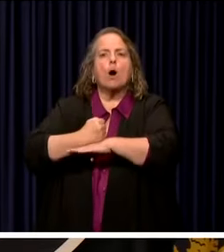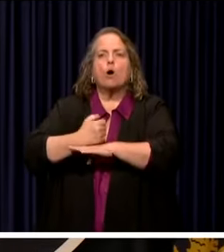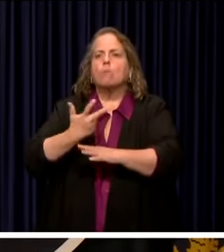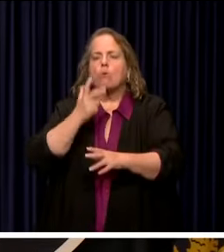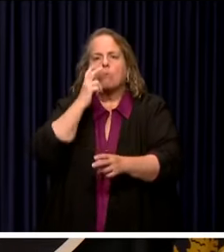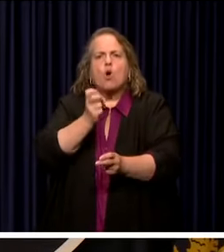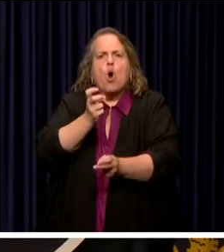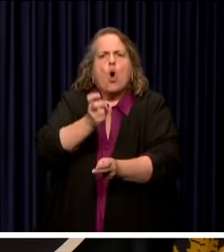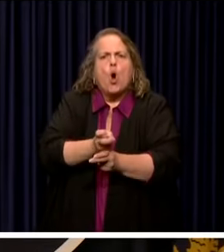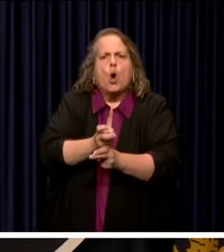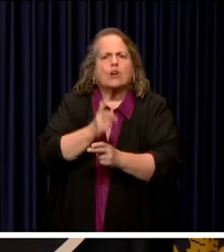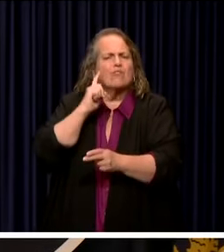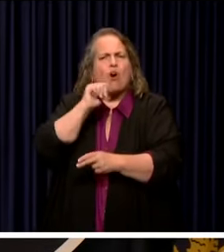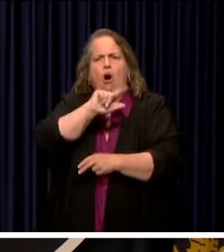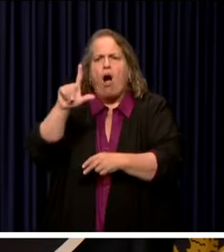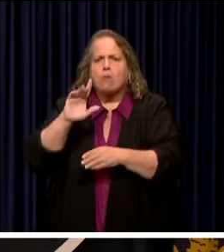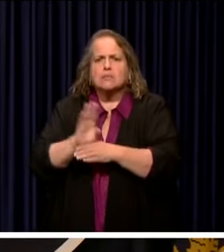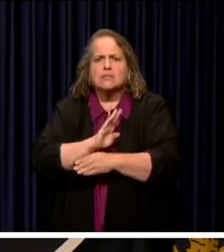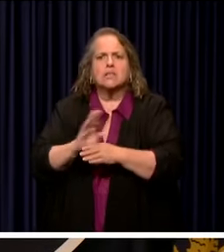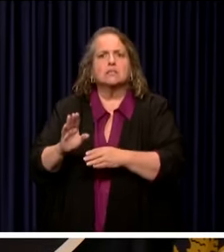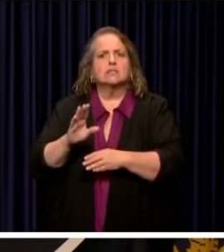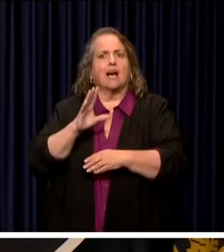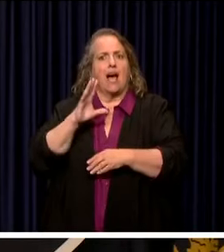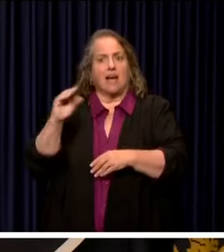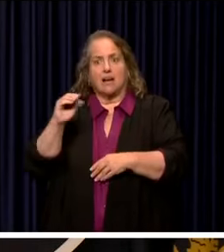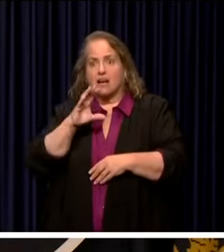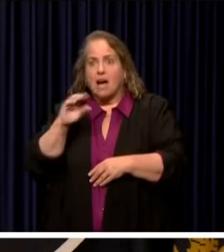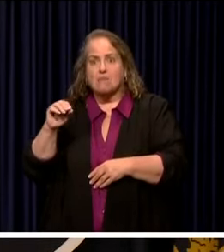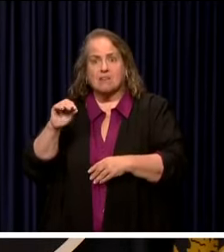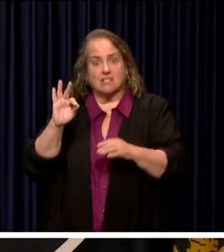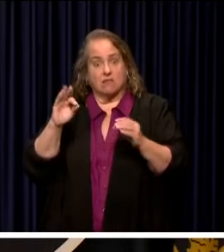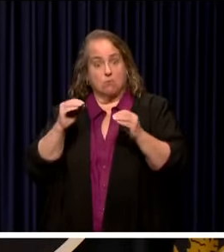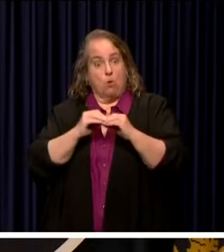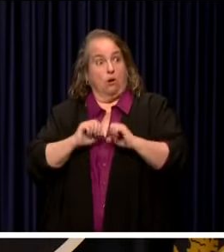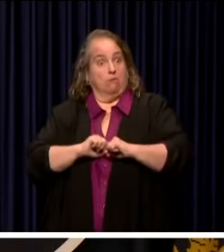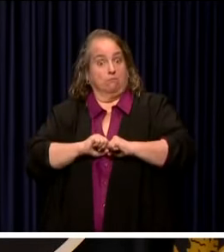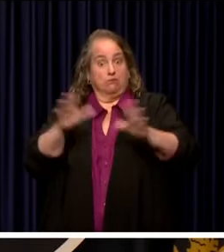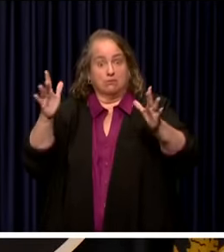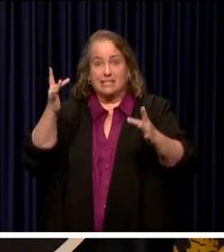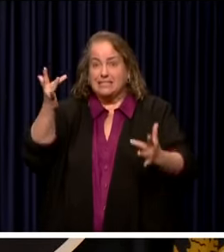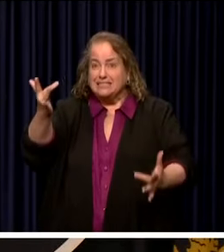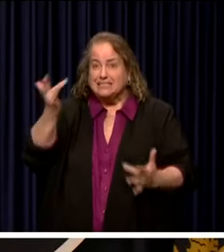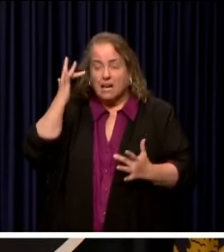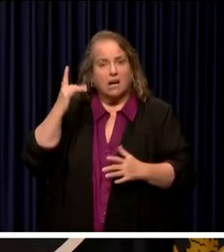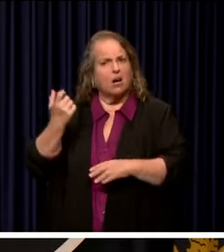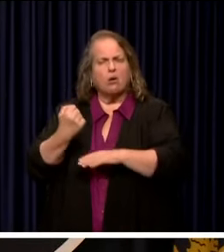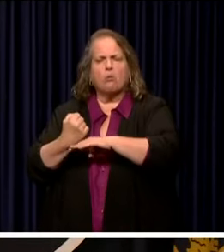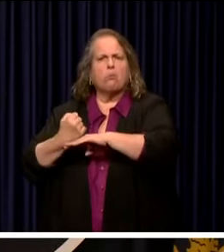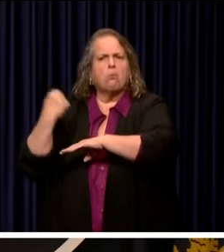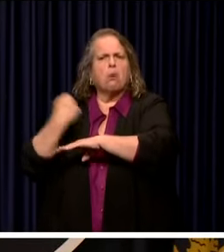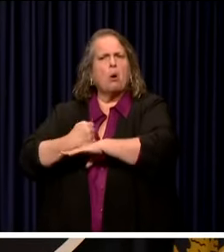CLEAR. IT IS A FACILITY THAT HELPS THOSE WITH DEVELOPMENTAL